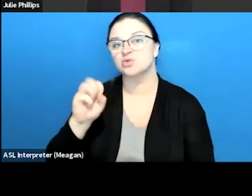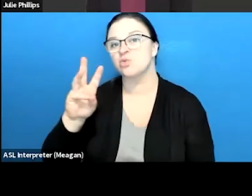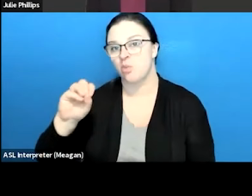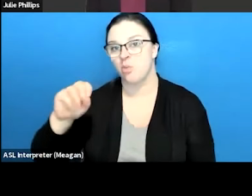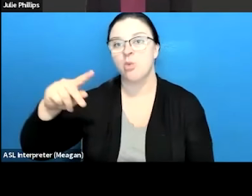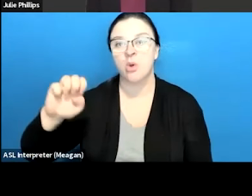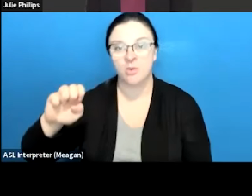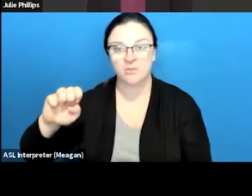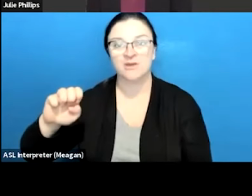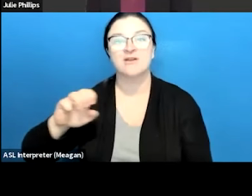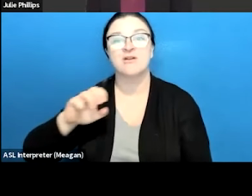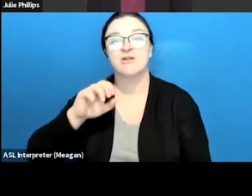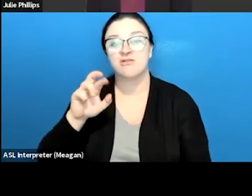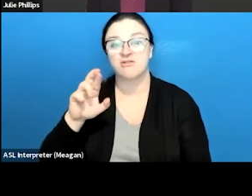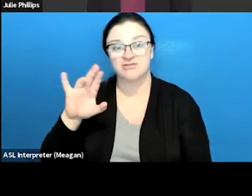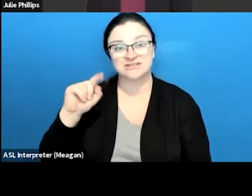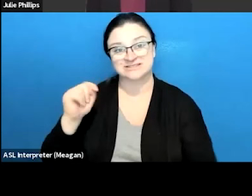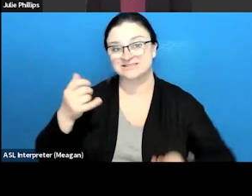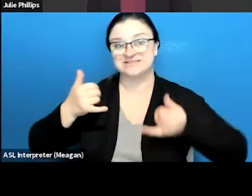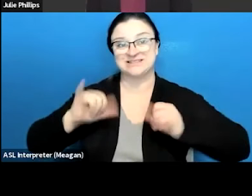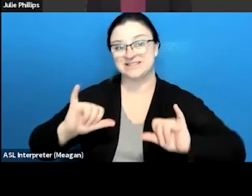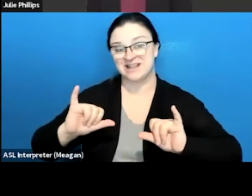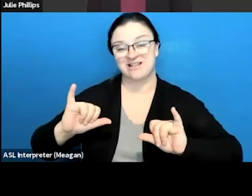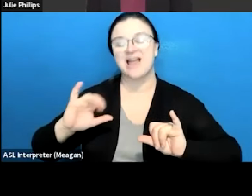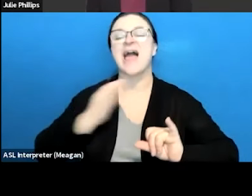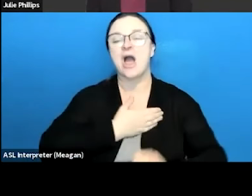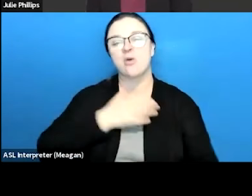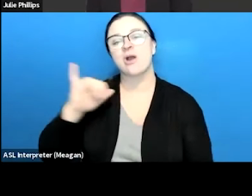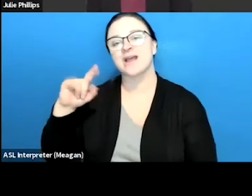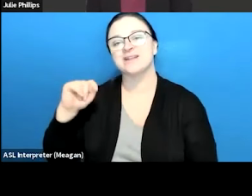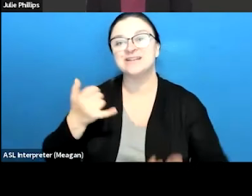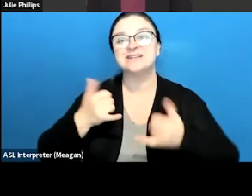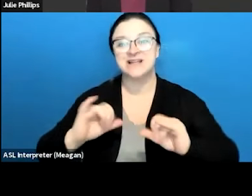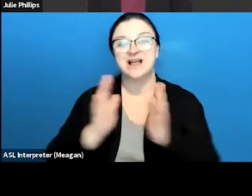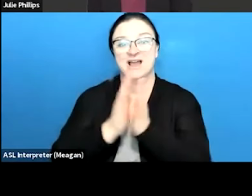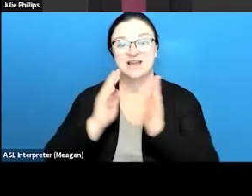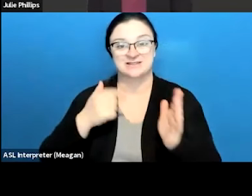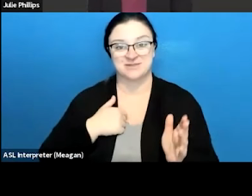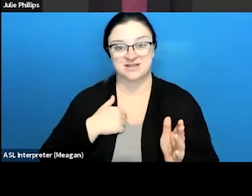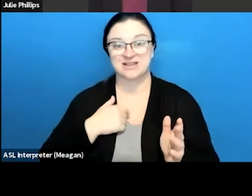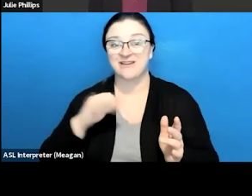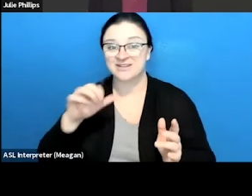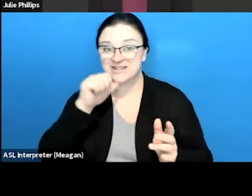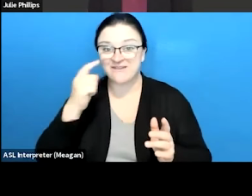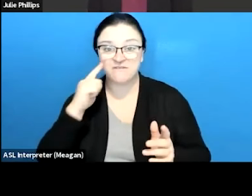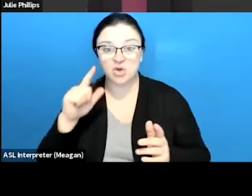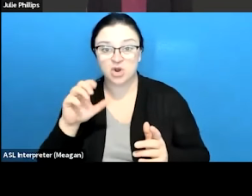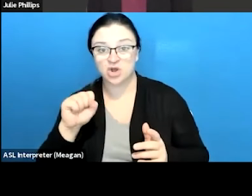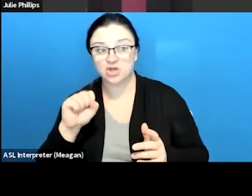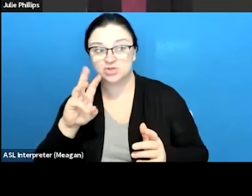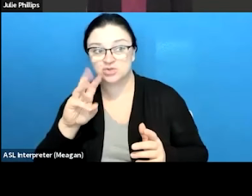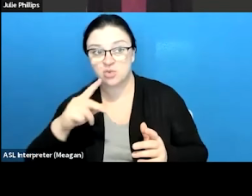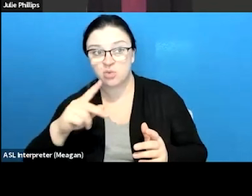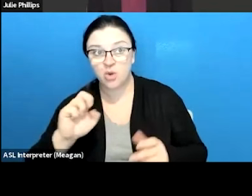and our IT still asks me anytime I request one that's not for a Swope associate, they're like, "And we're doing this how and why?"